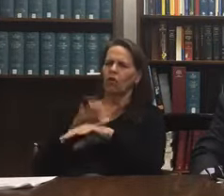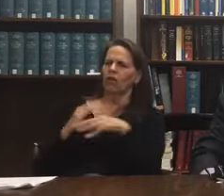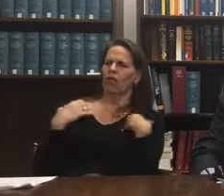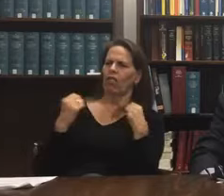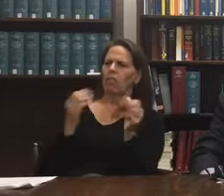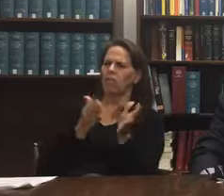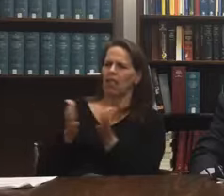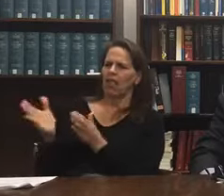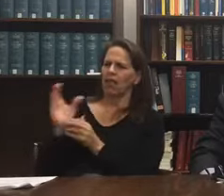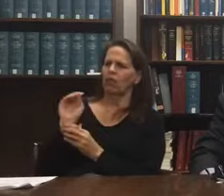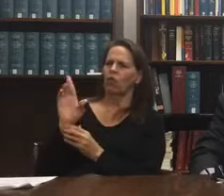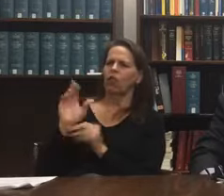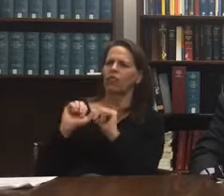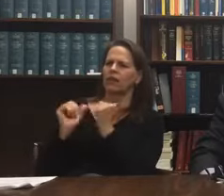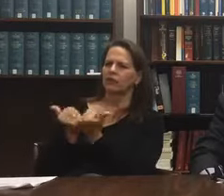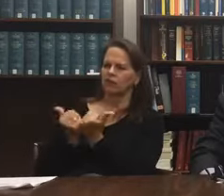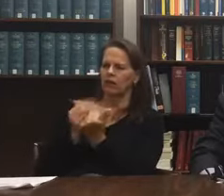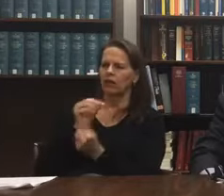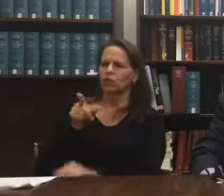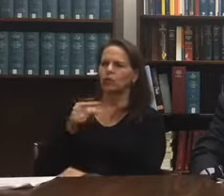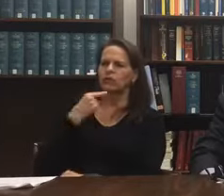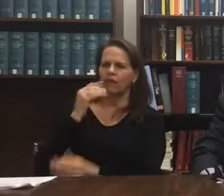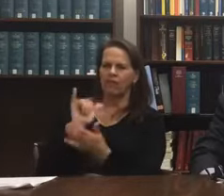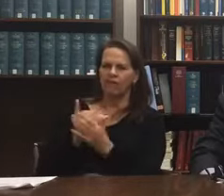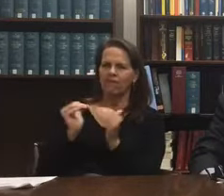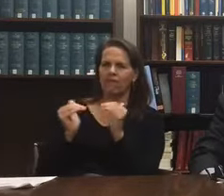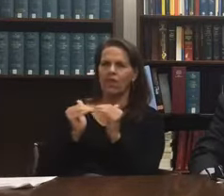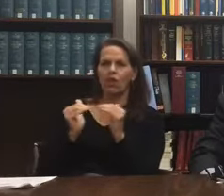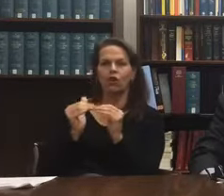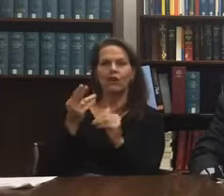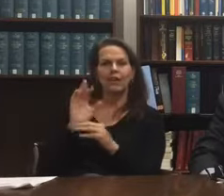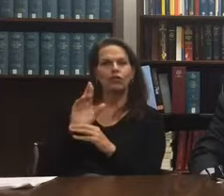agency and you said that the fair hearing officer may or may not be